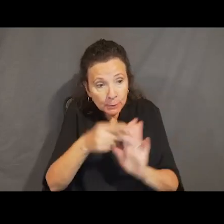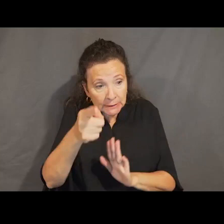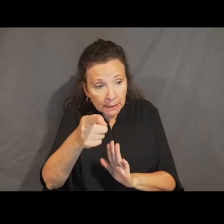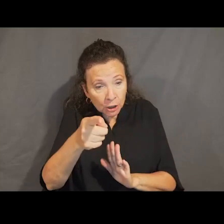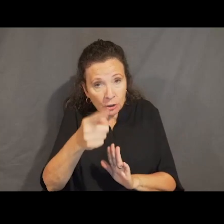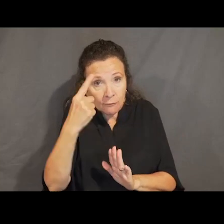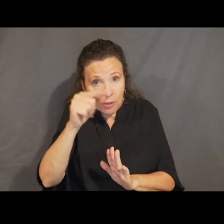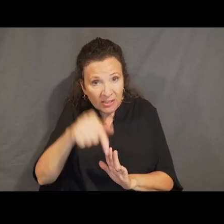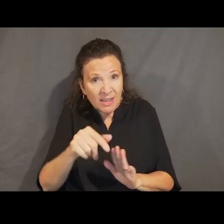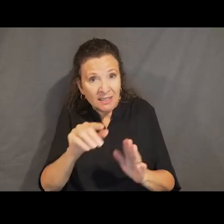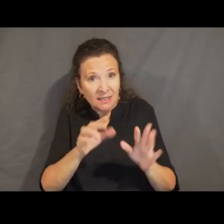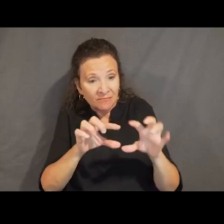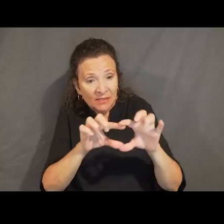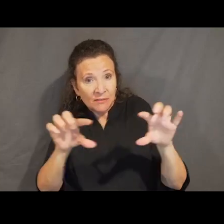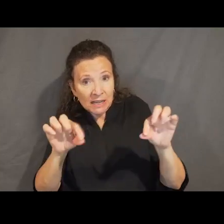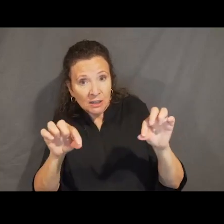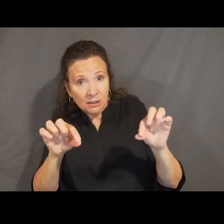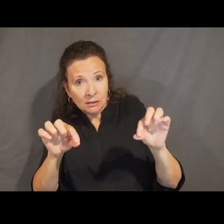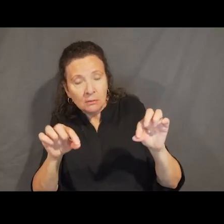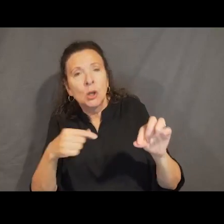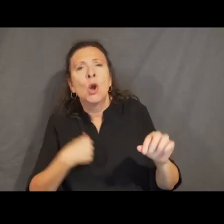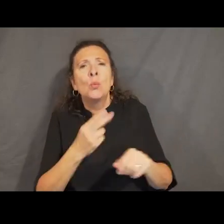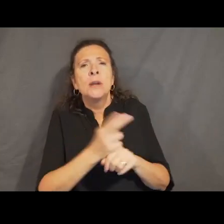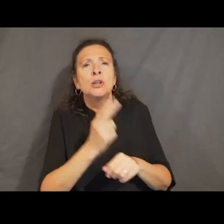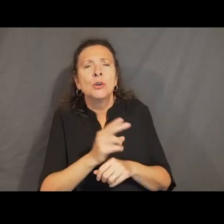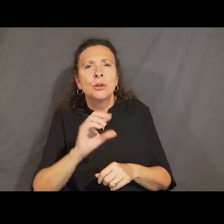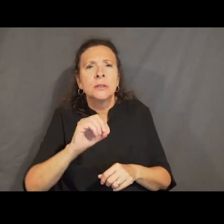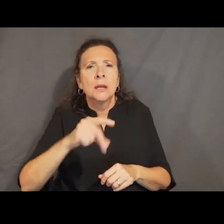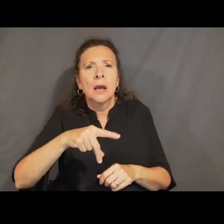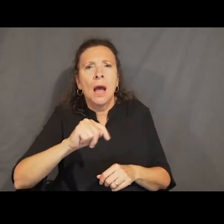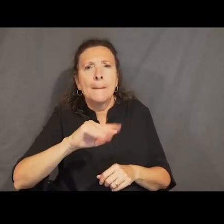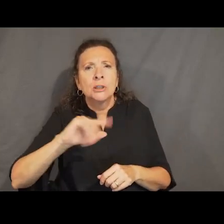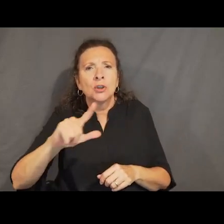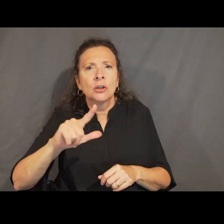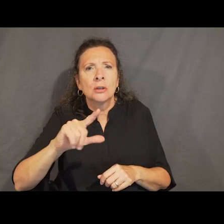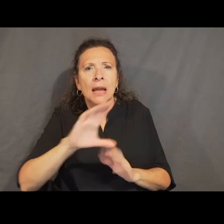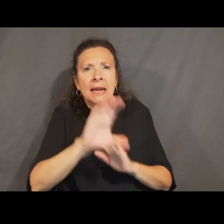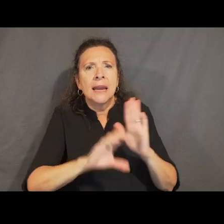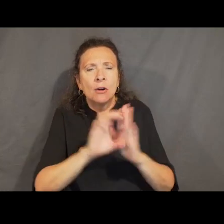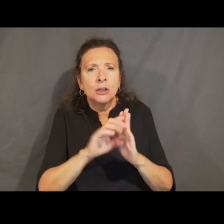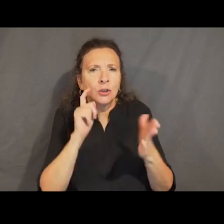is we are using optical character recognition, and we are looking at the user interface that